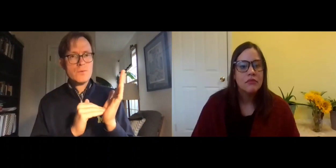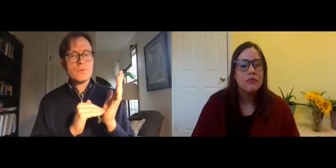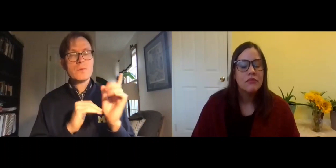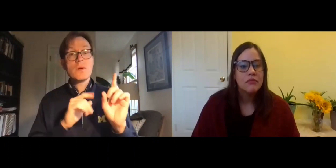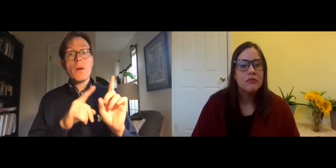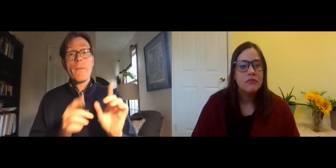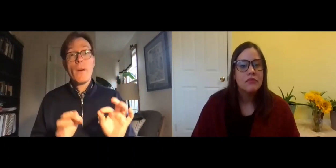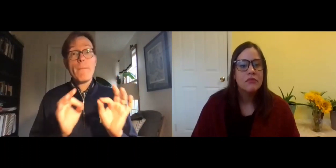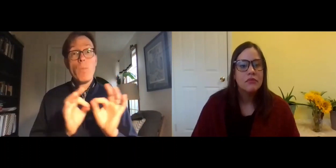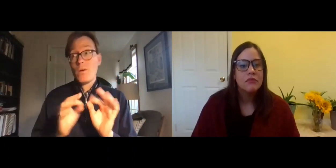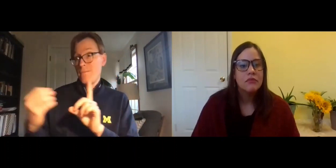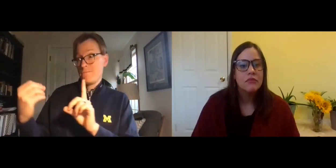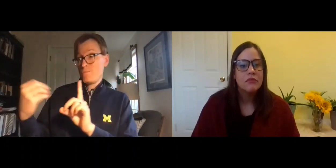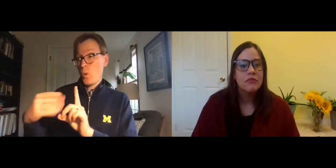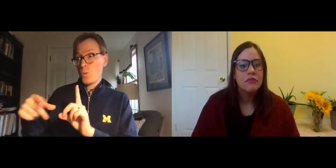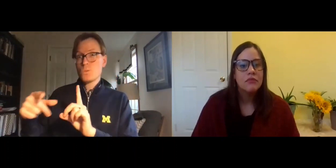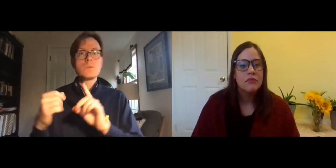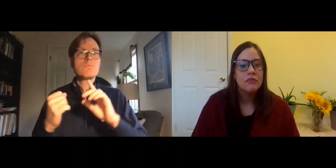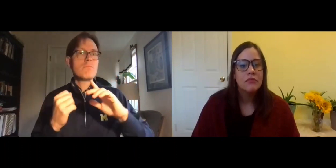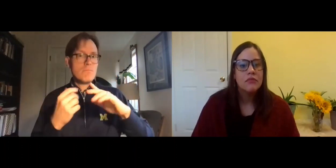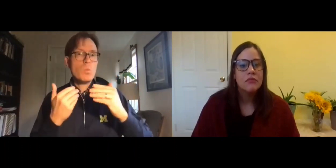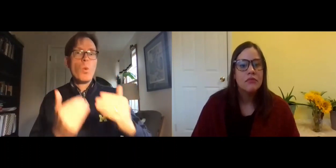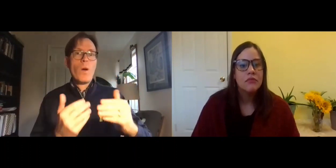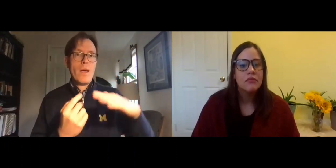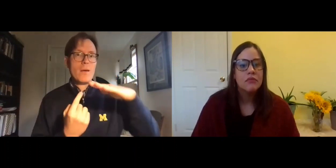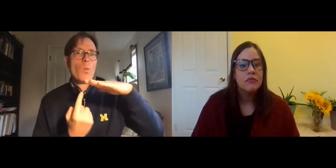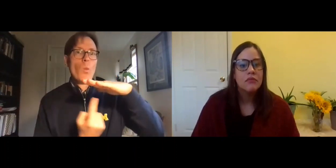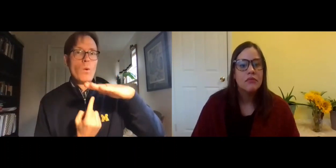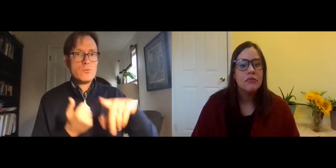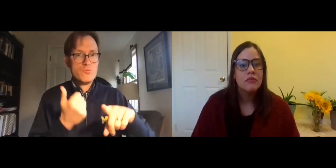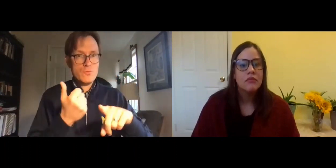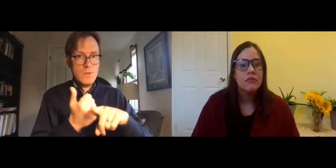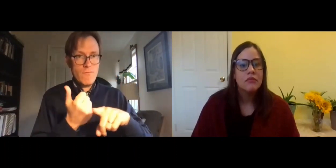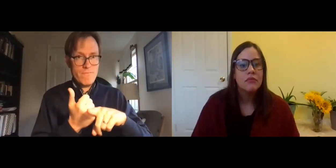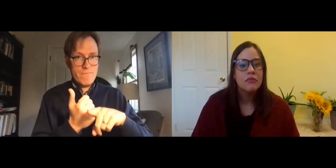But it is important to contact your doctor to ask their advice.